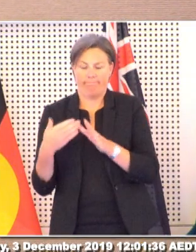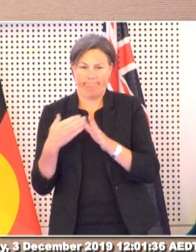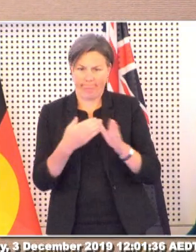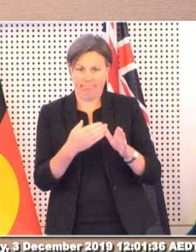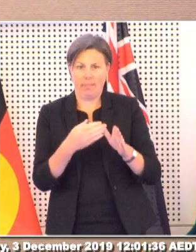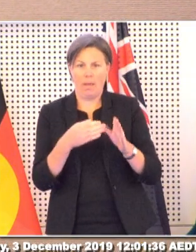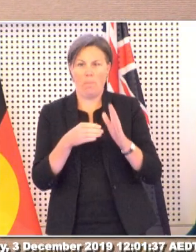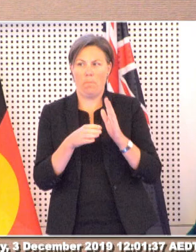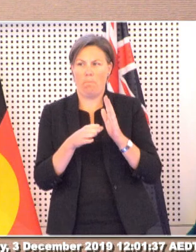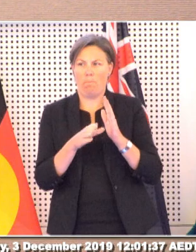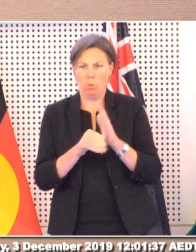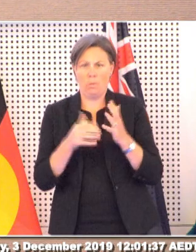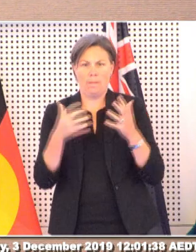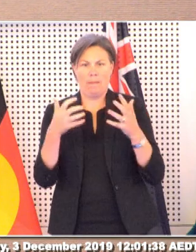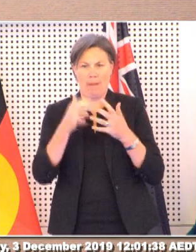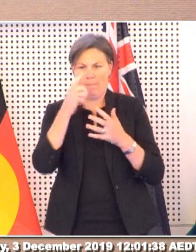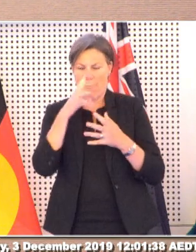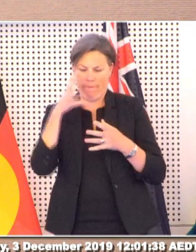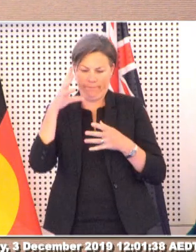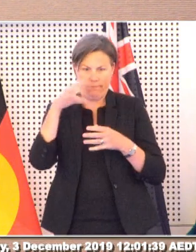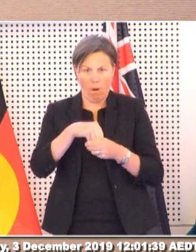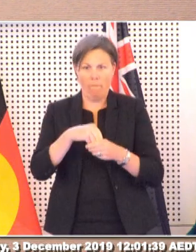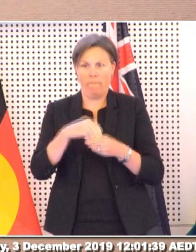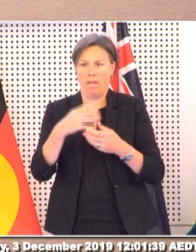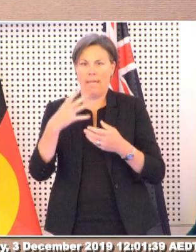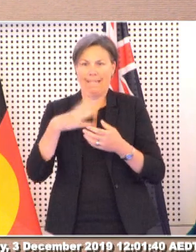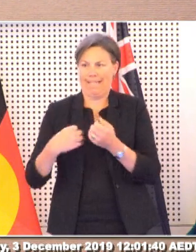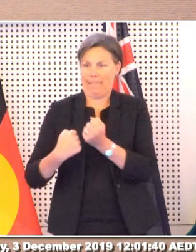systems, they weren’t on a level playing field.